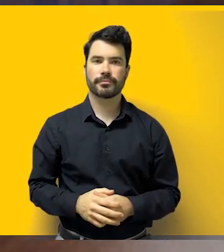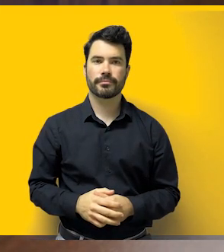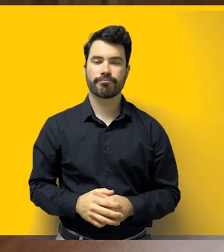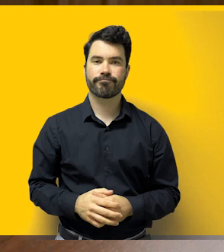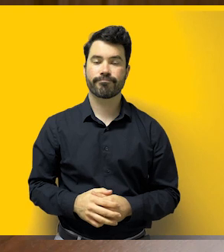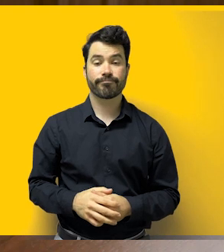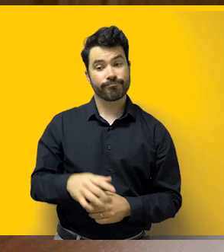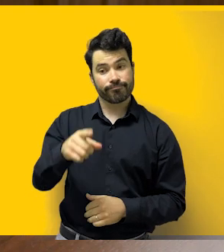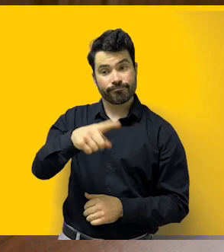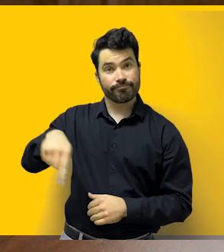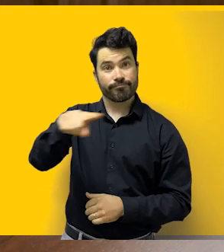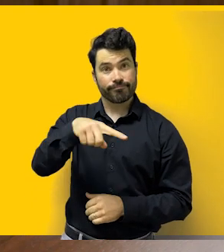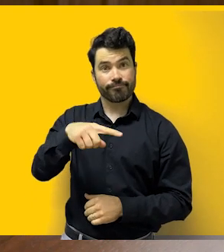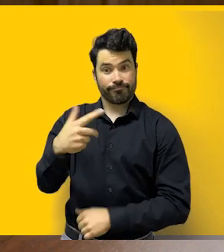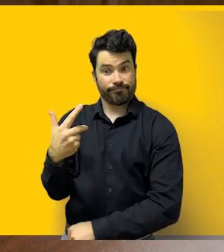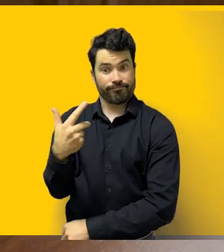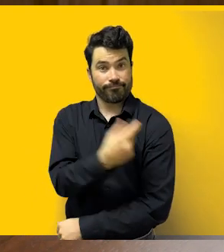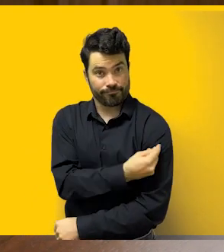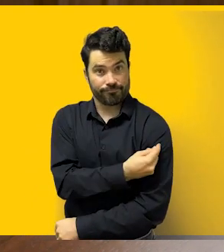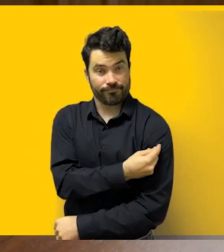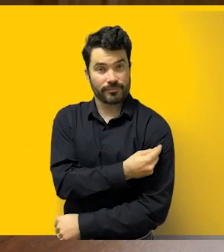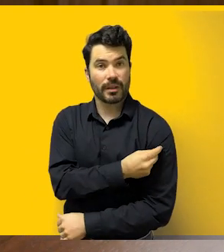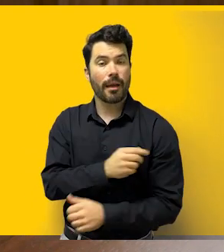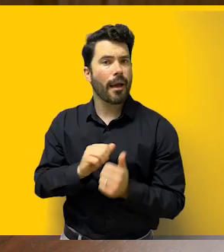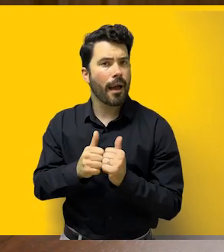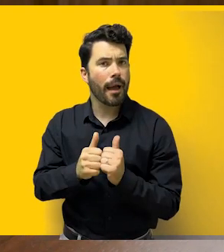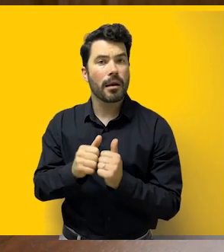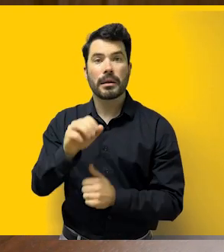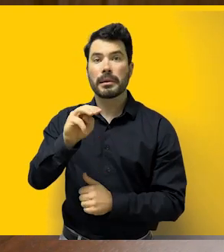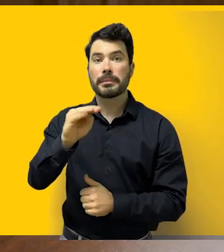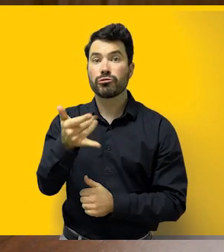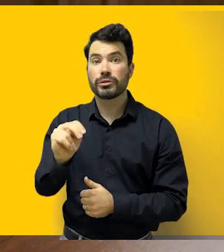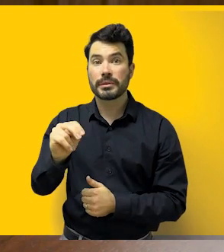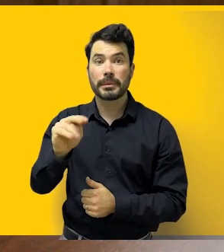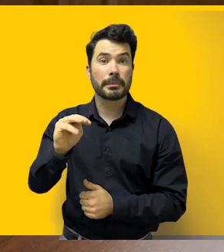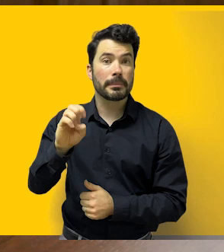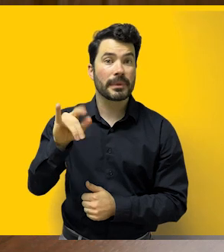Those who receive their vaccination through a Michigan Medicine clinic and or provider